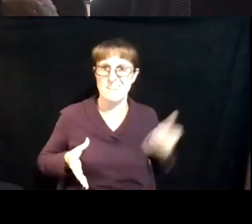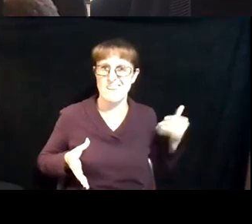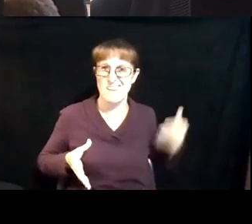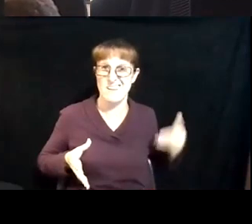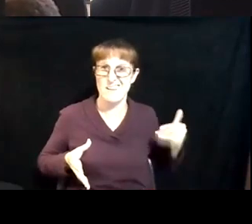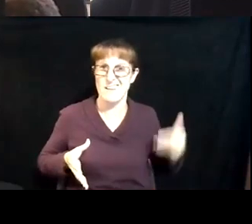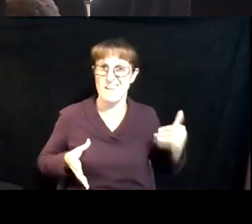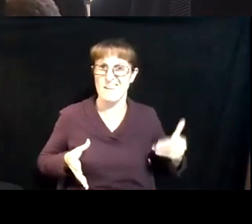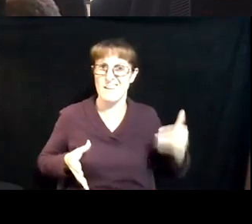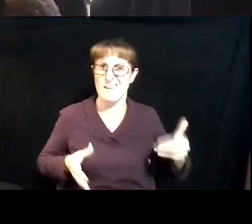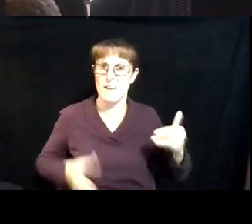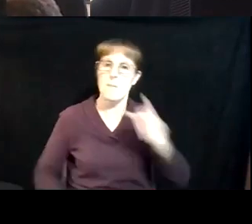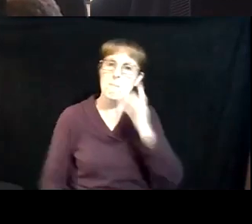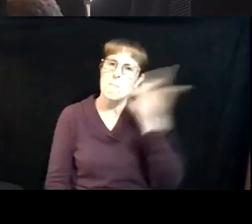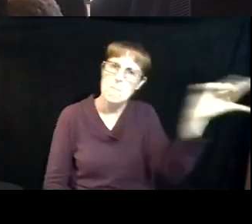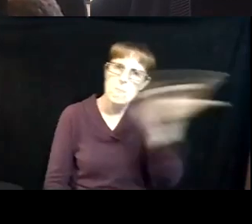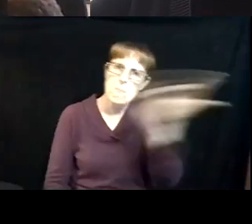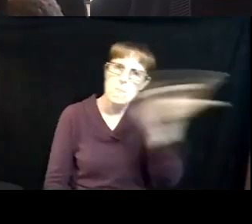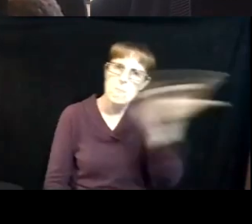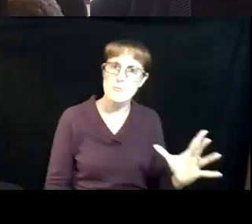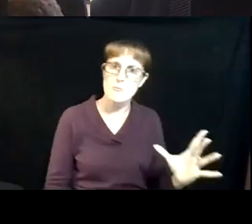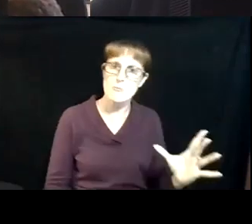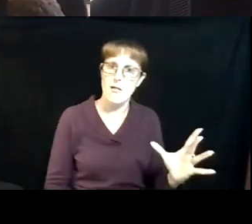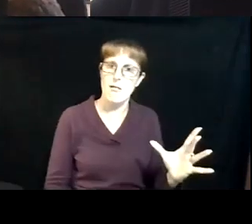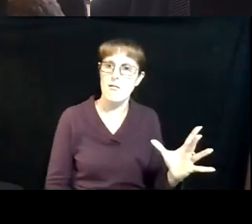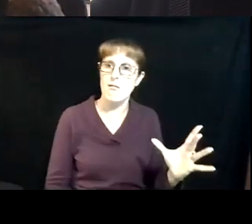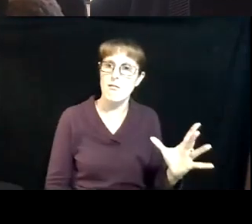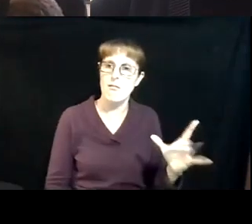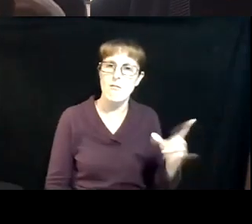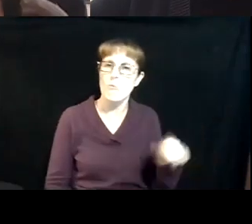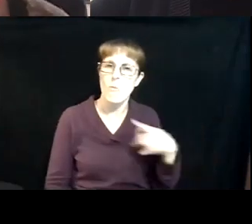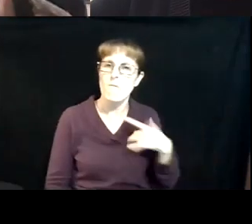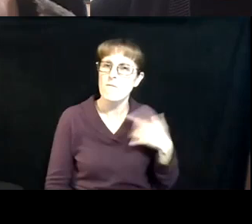They do not feel, they don't feel an imperative to